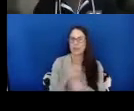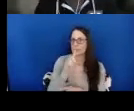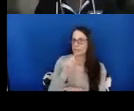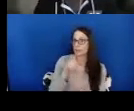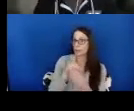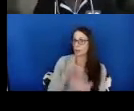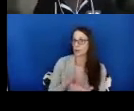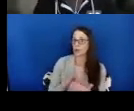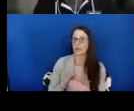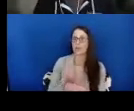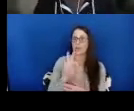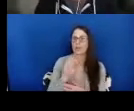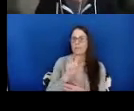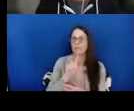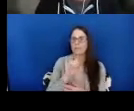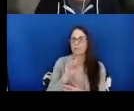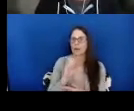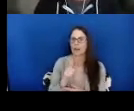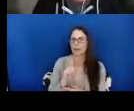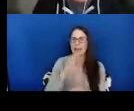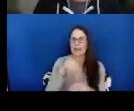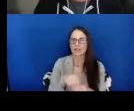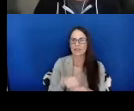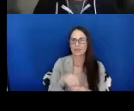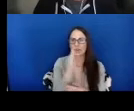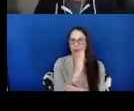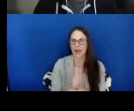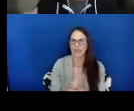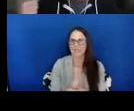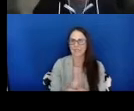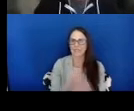into the cracks. I think that there's actually a way in which the way that we approach public